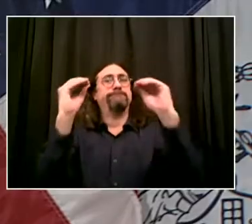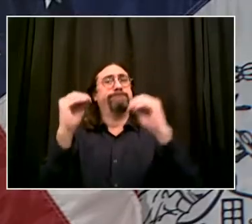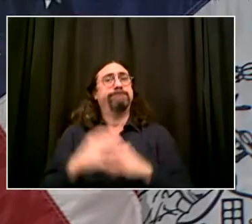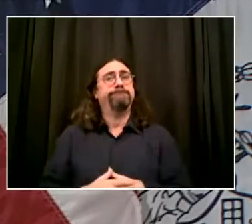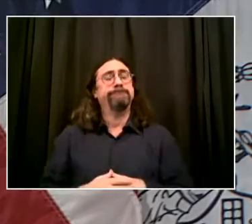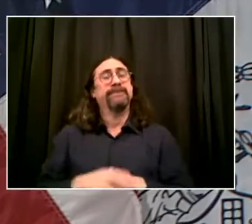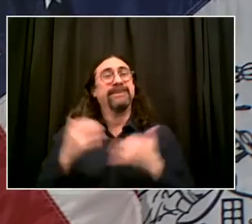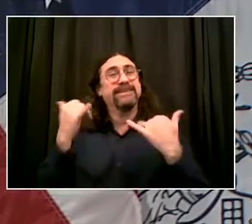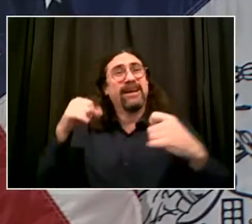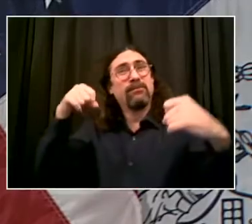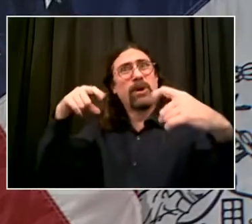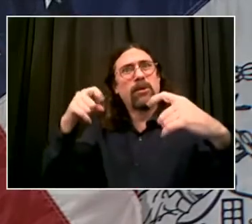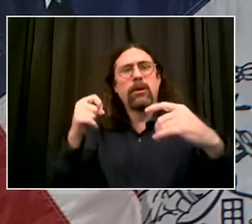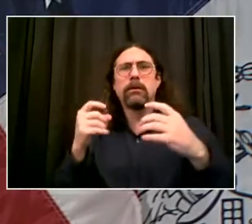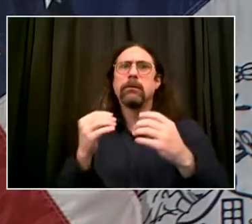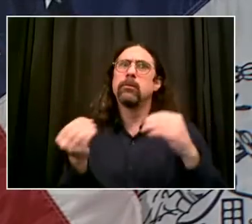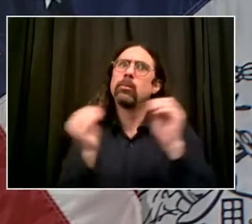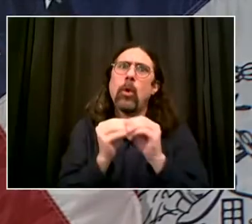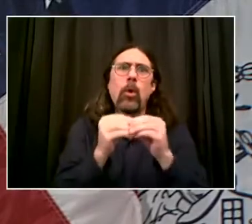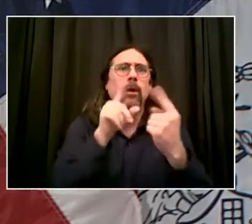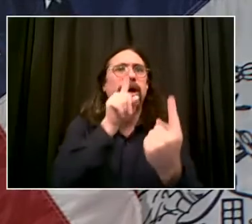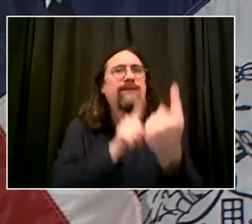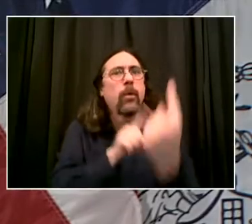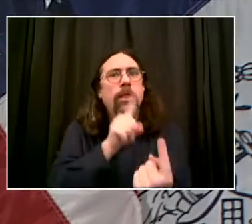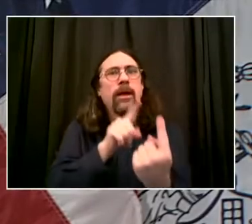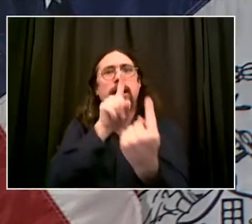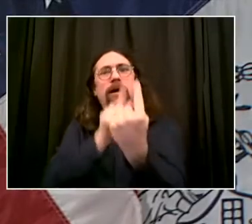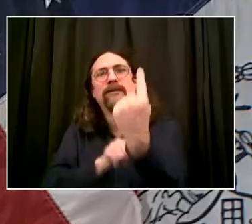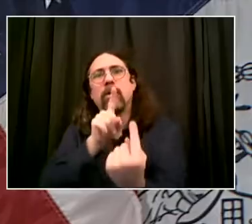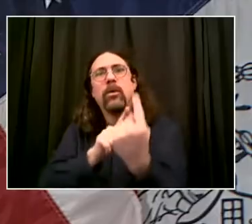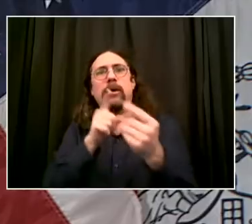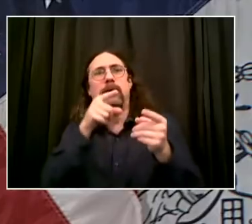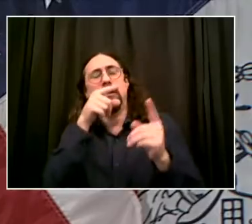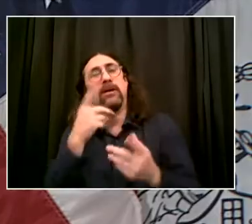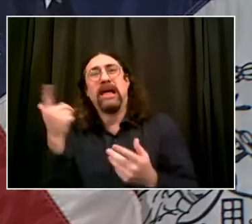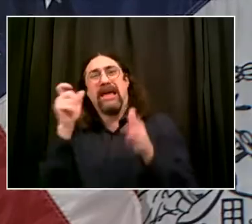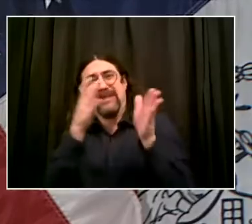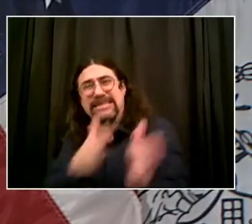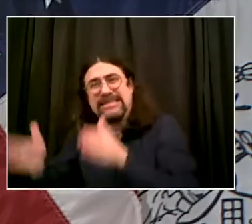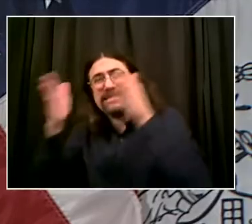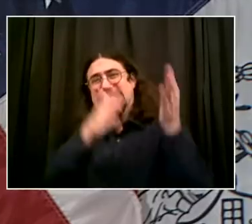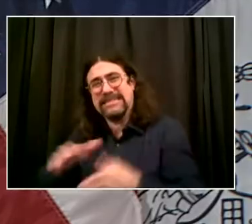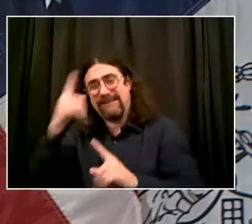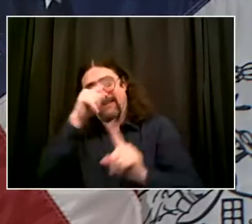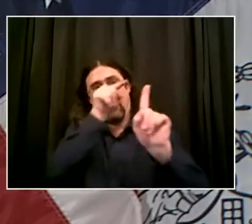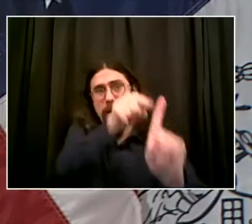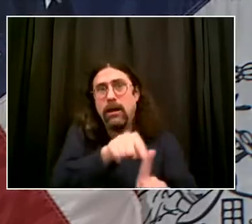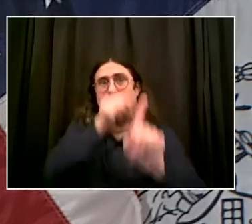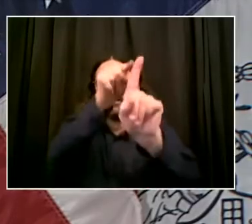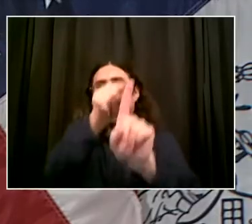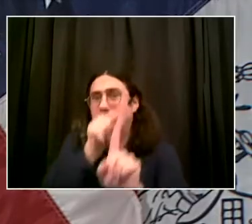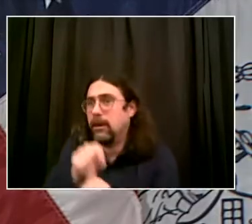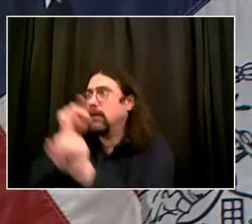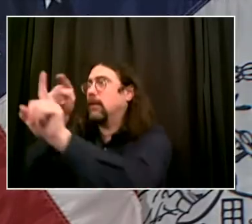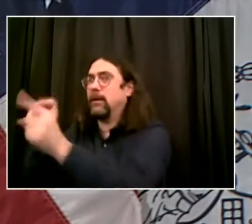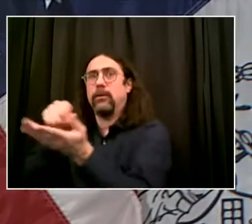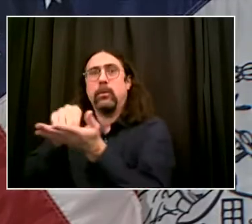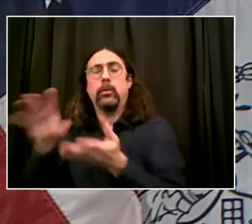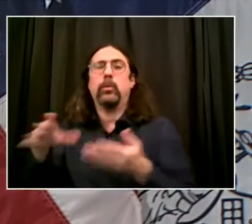ARE GOING TO AS WELL.